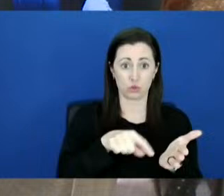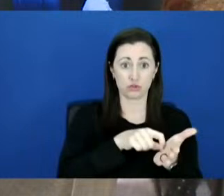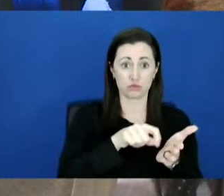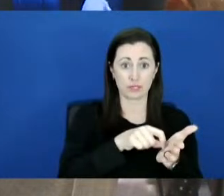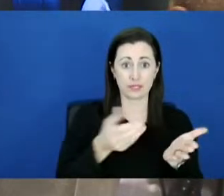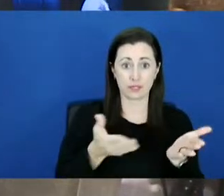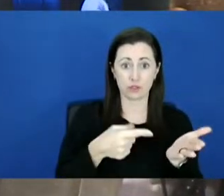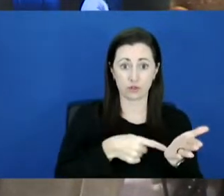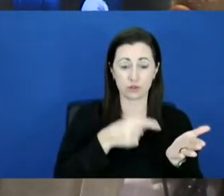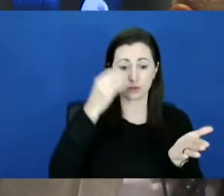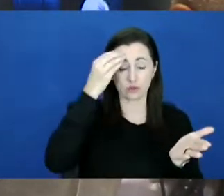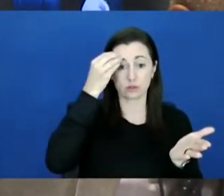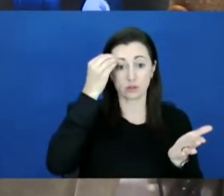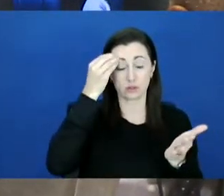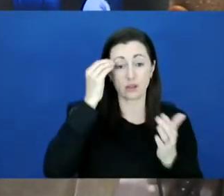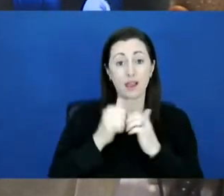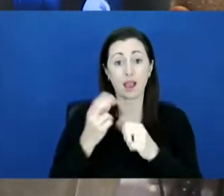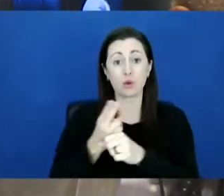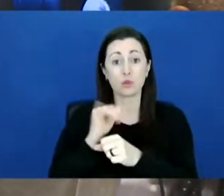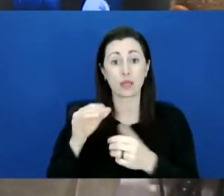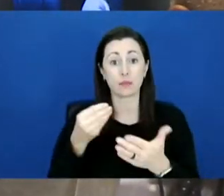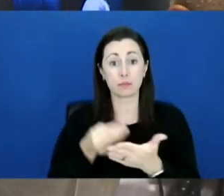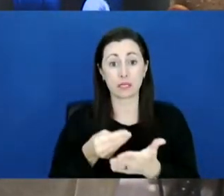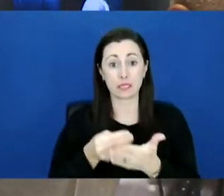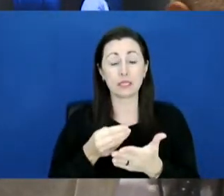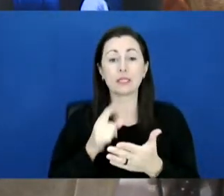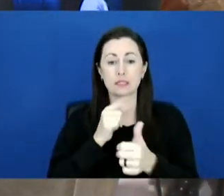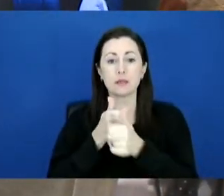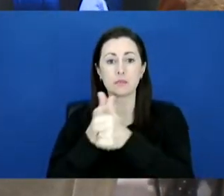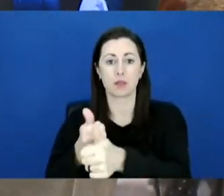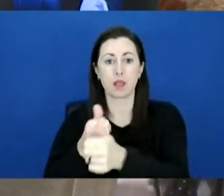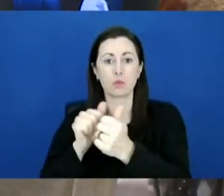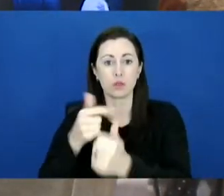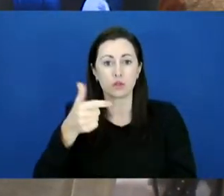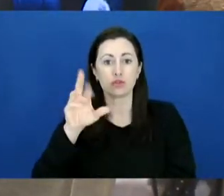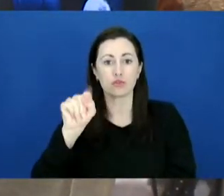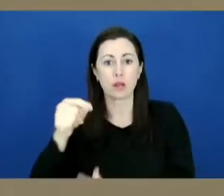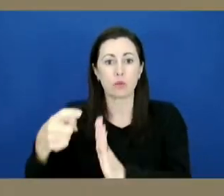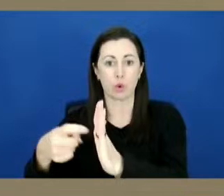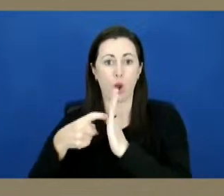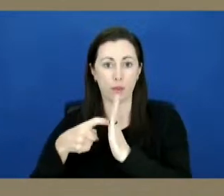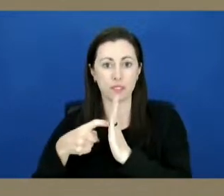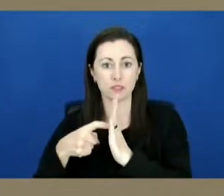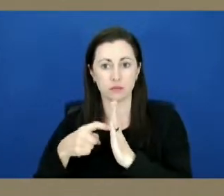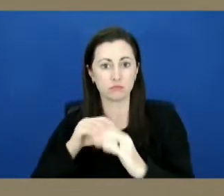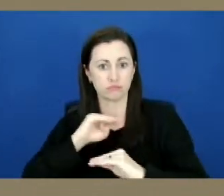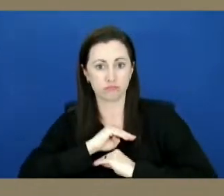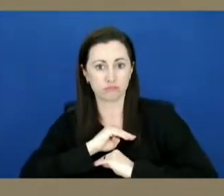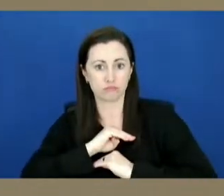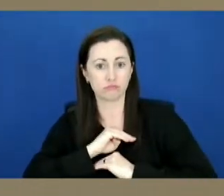SHERIFF. AND ACCORDING TO WHAT'S WRITTEN